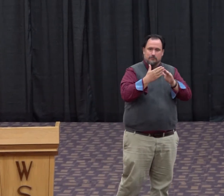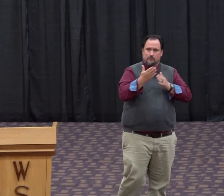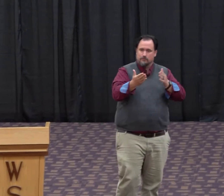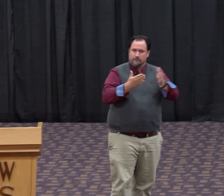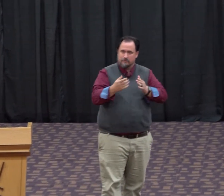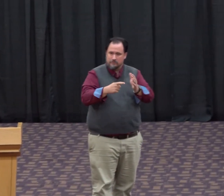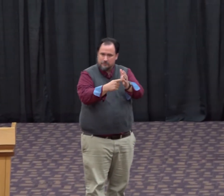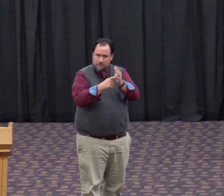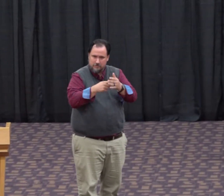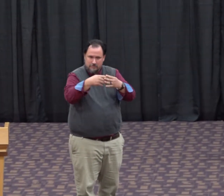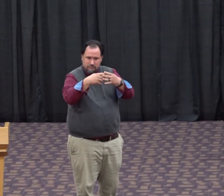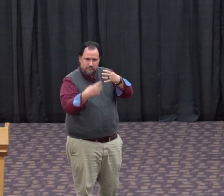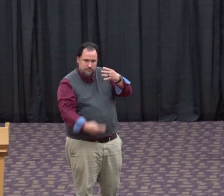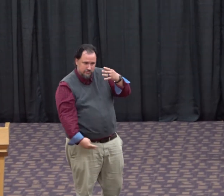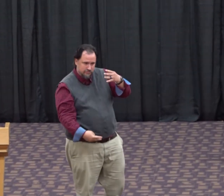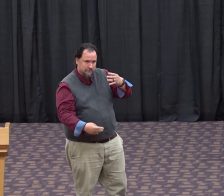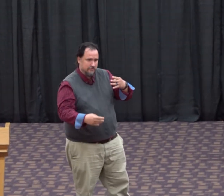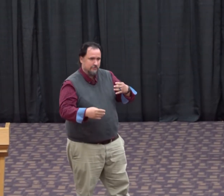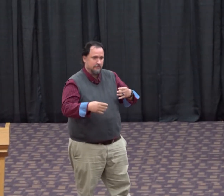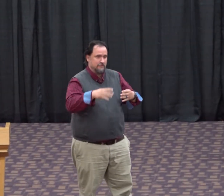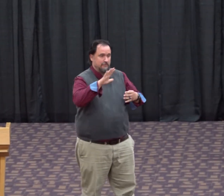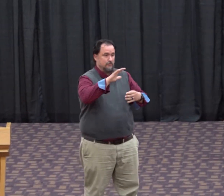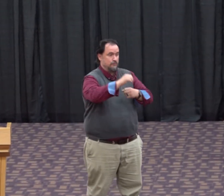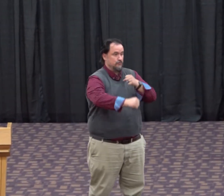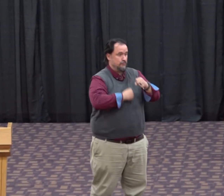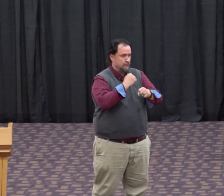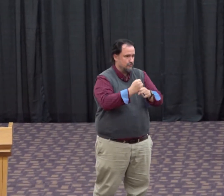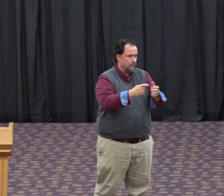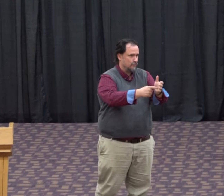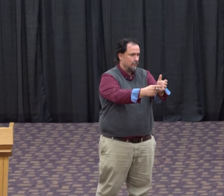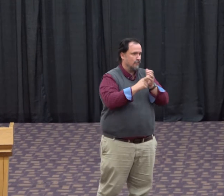You met all of your community service requirements. And then some.